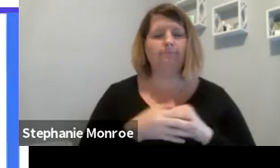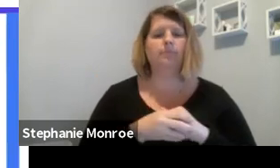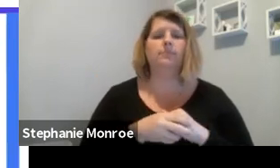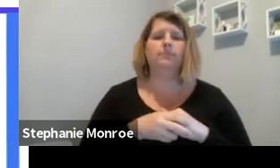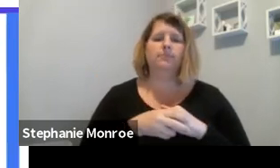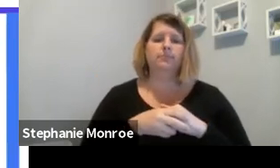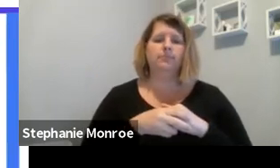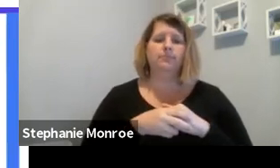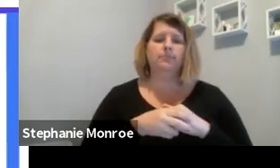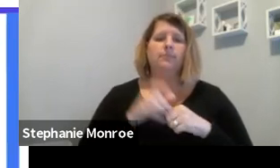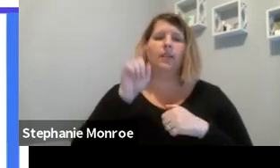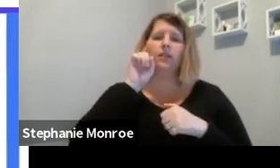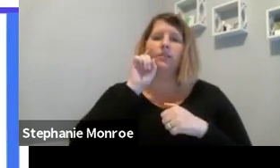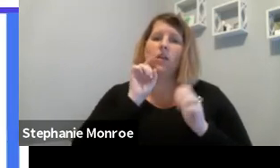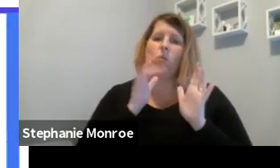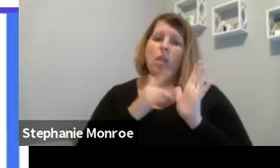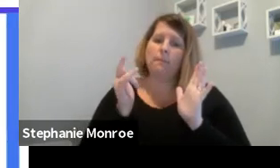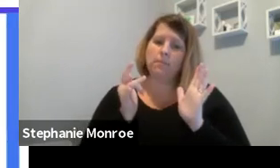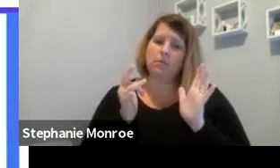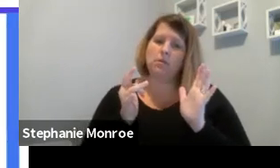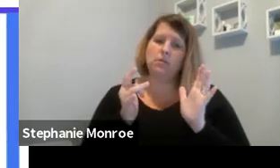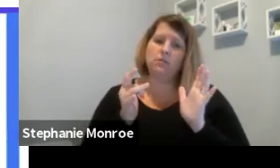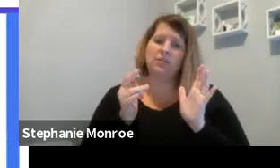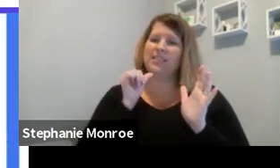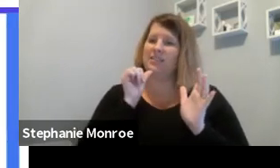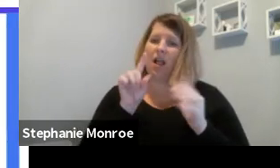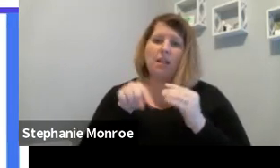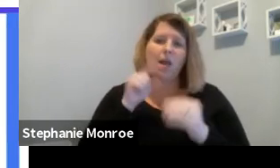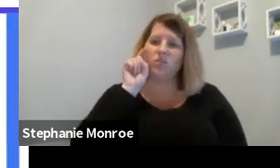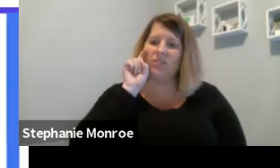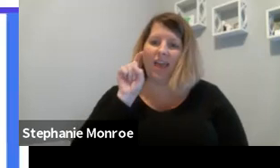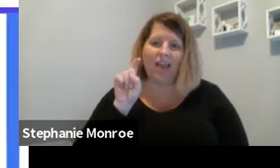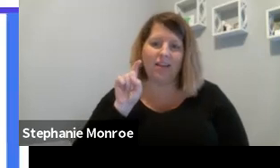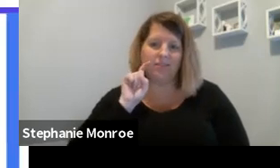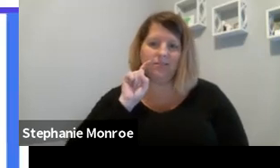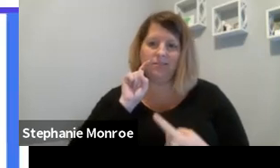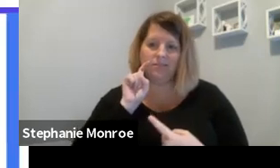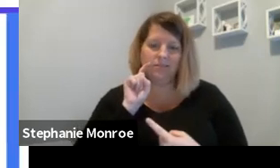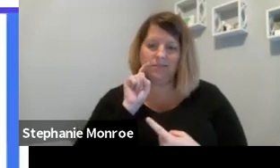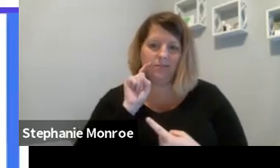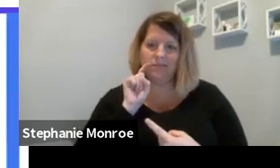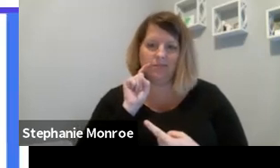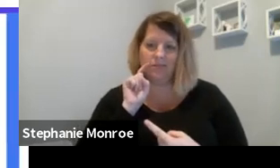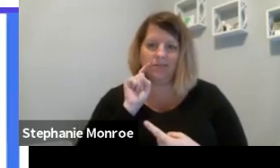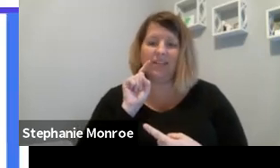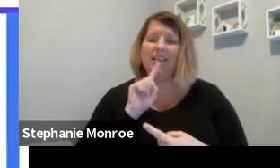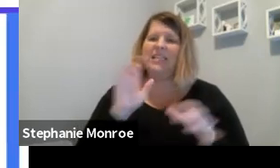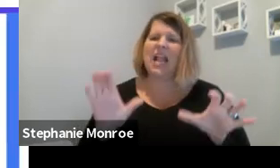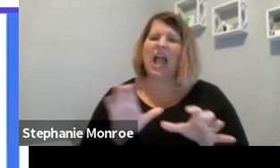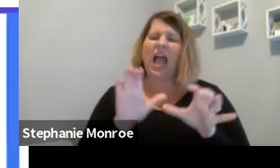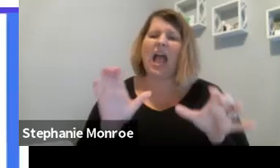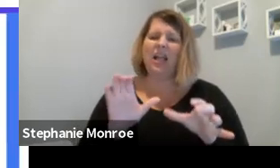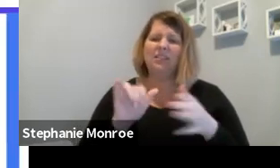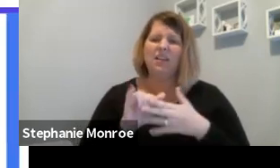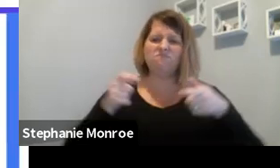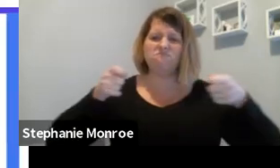Sexual abuse is not about sex. It is an act of aggression and it has to do with power